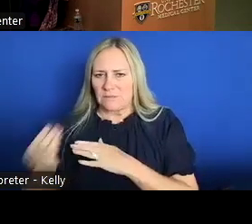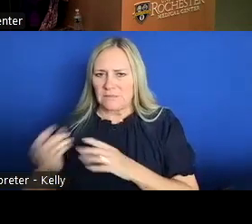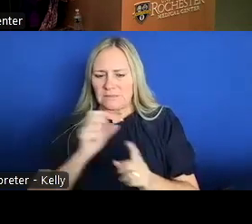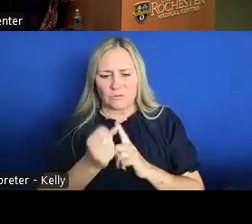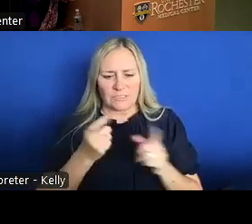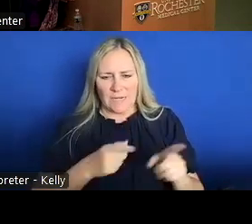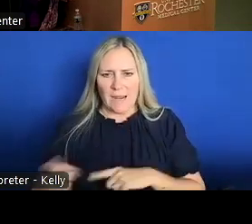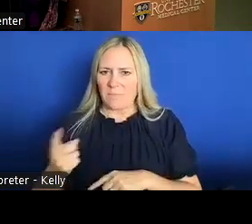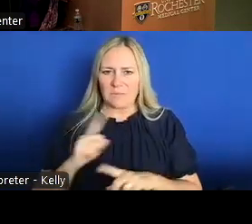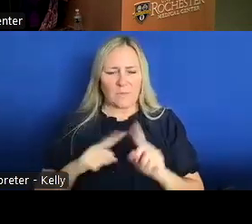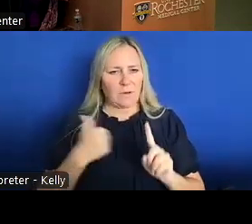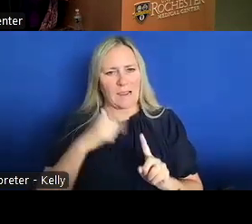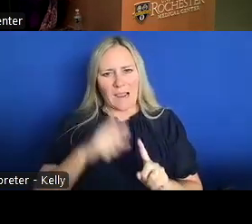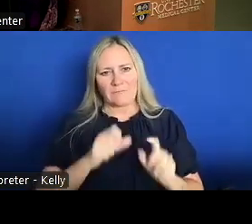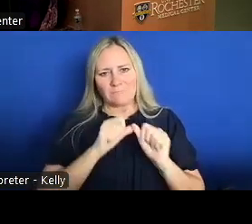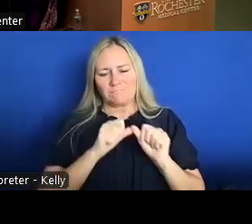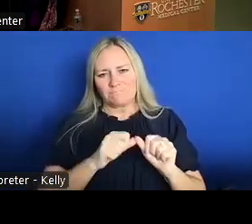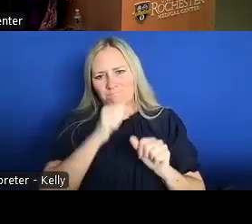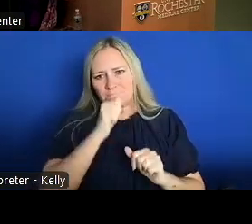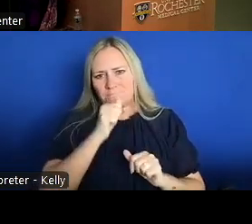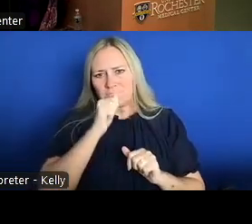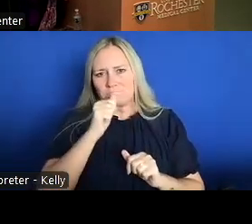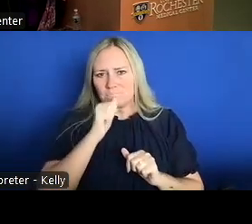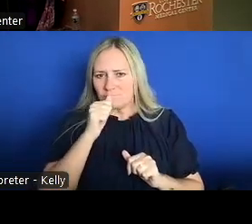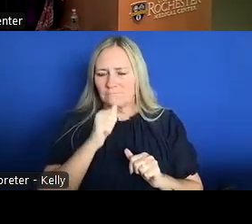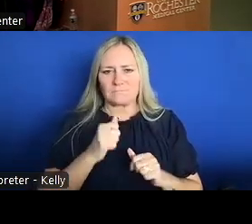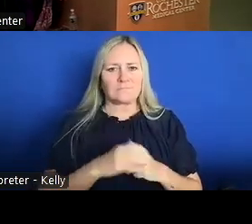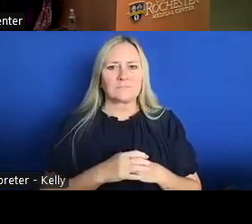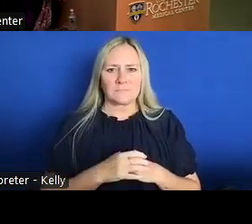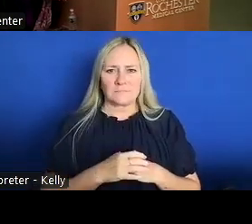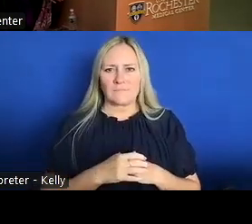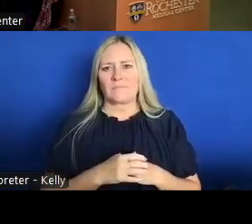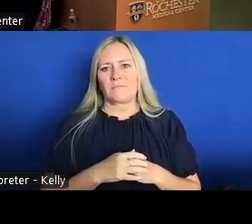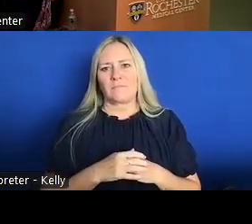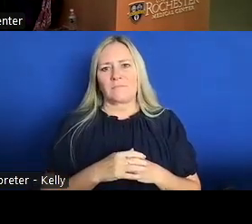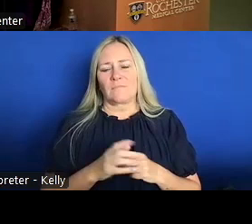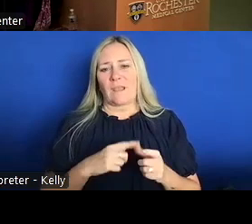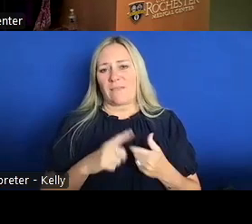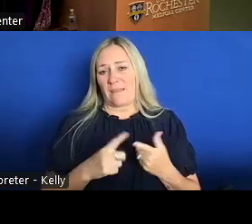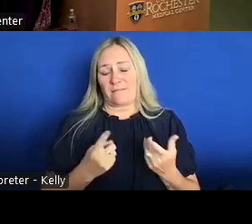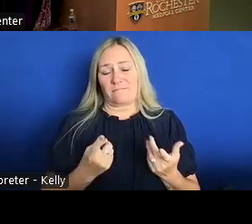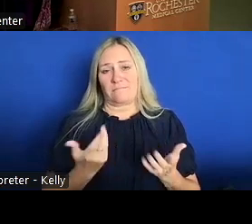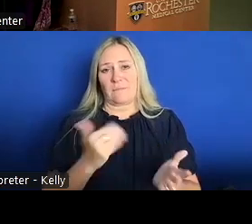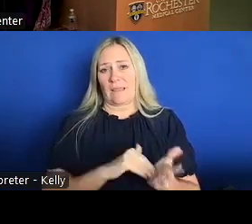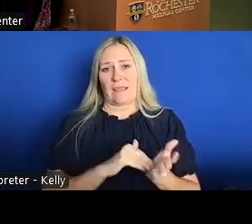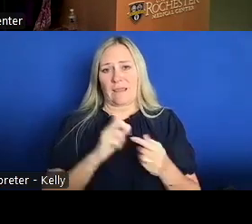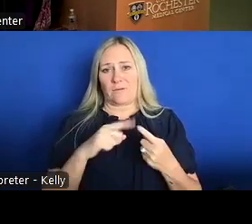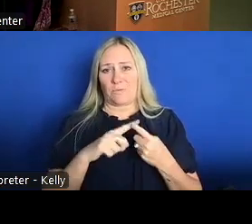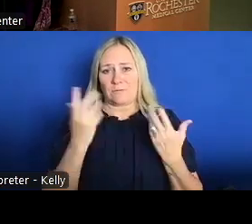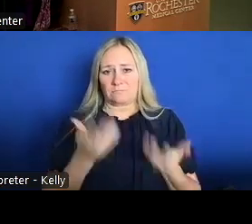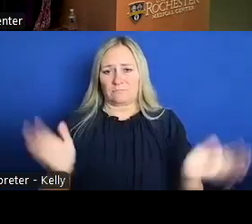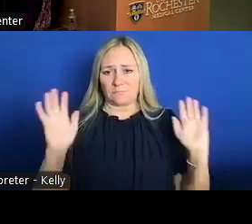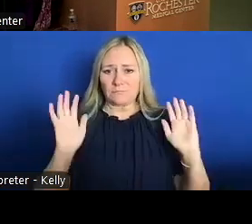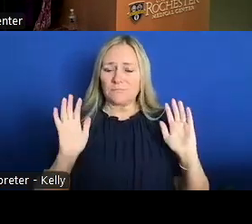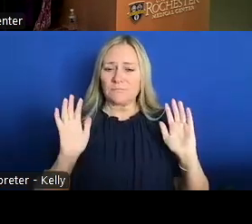keep going uh running on on overdrive and after again it's over um during there were times and